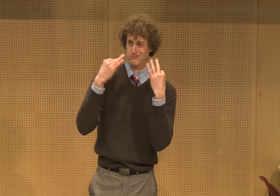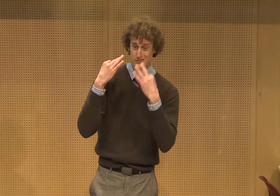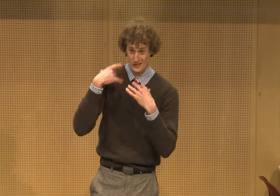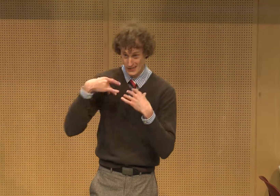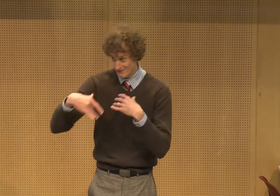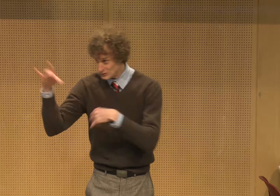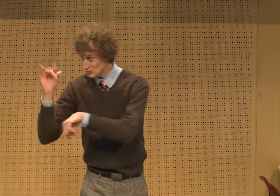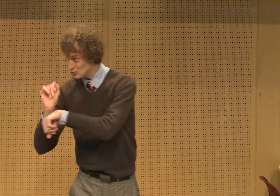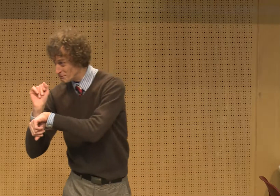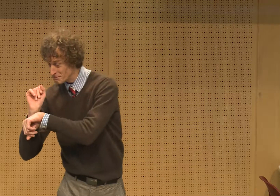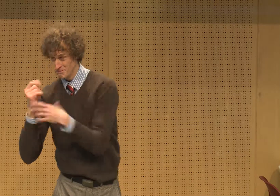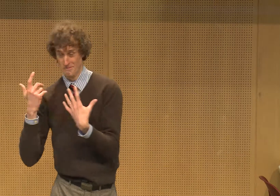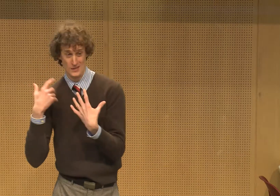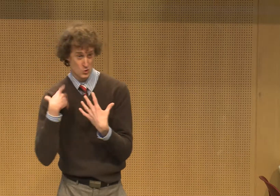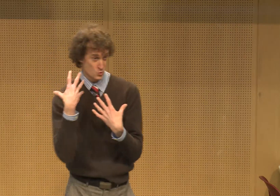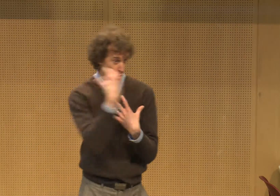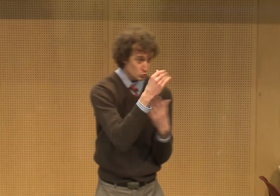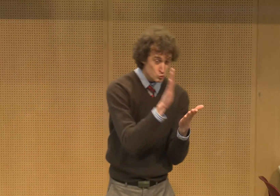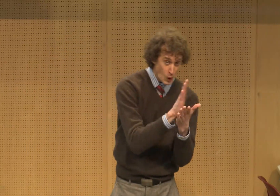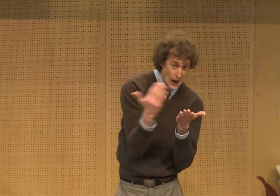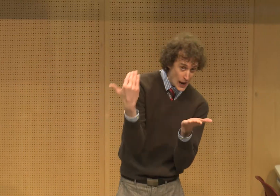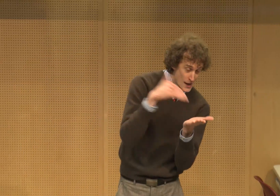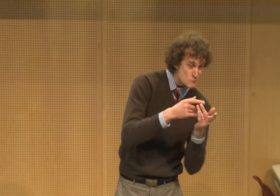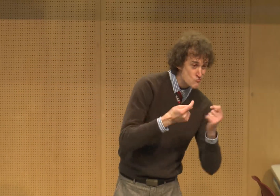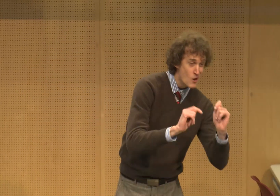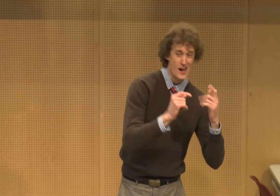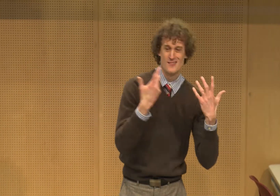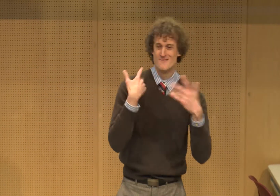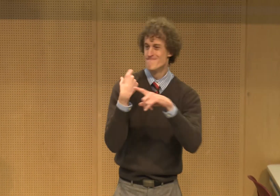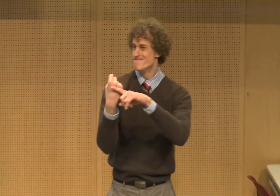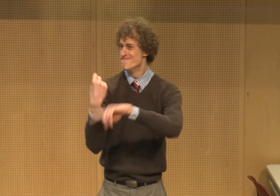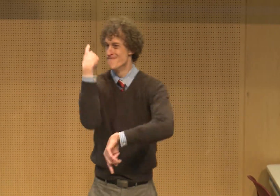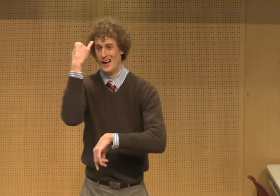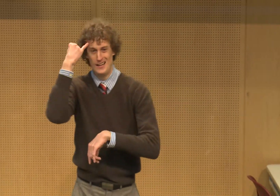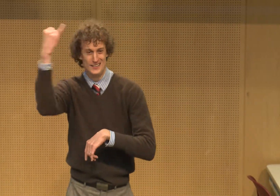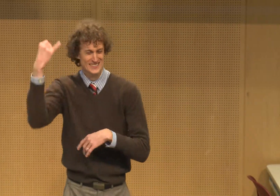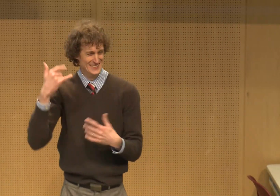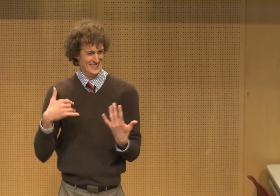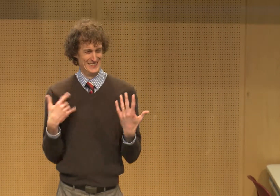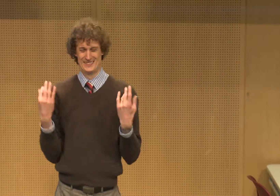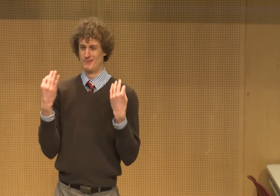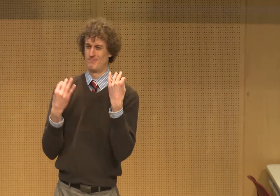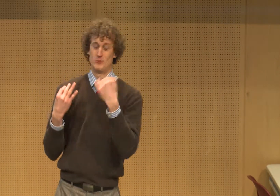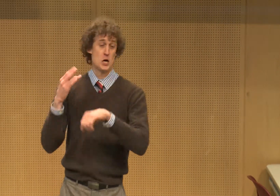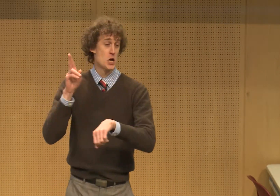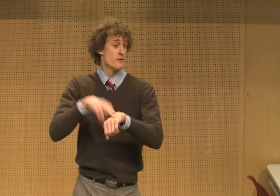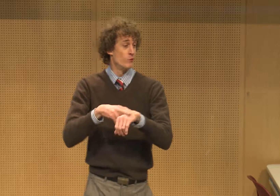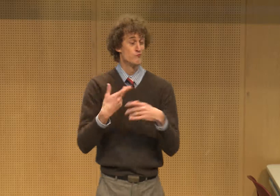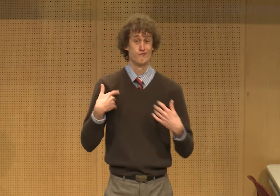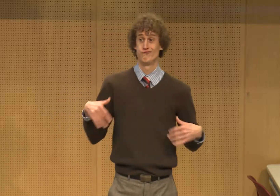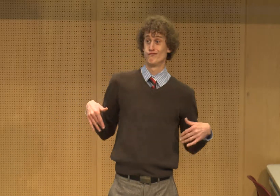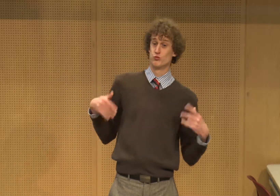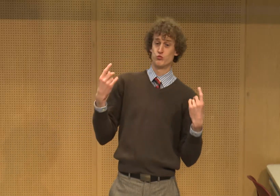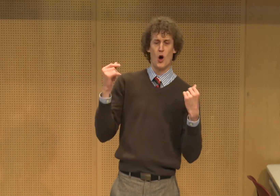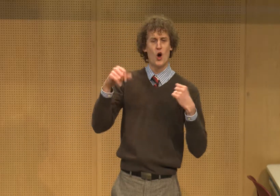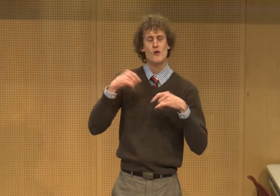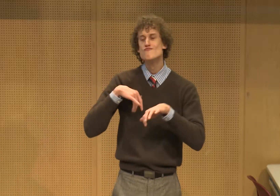So during this time, I went home, tried to find a job, thought about should I go back to school.